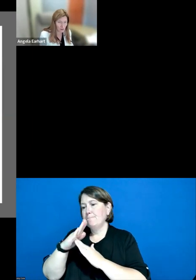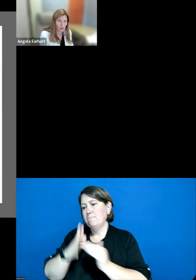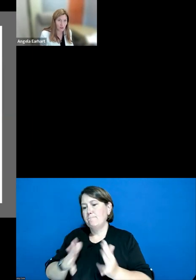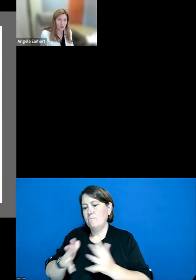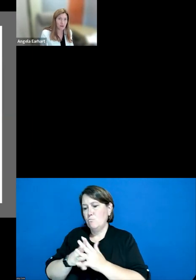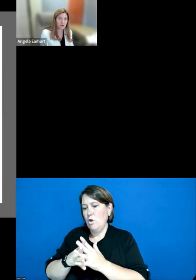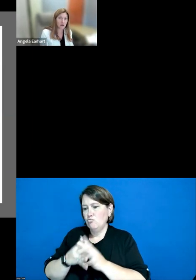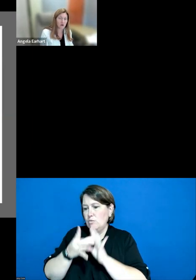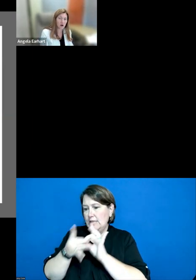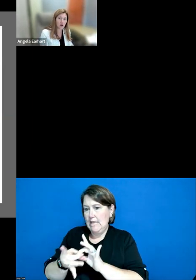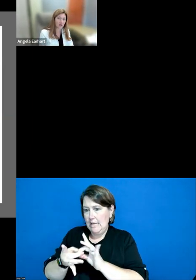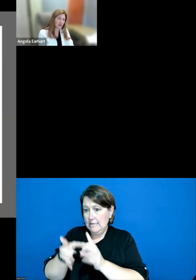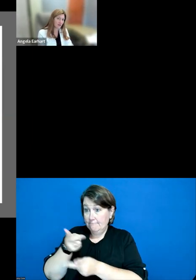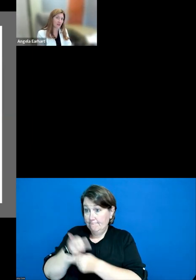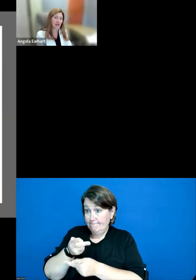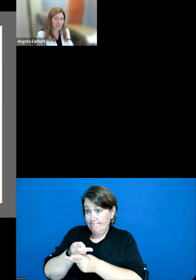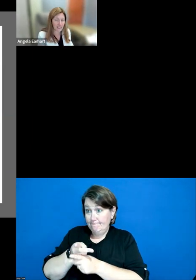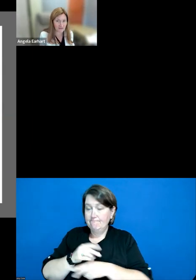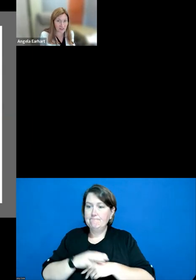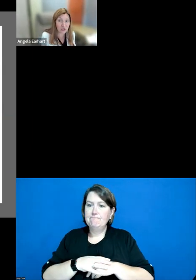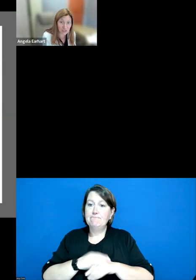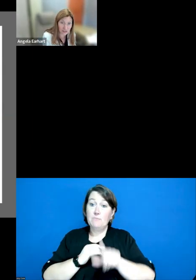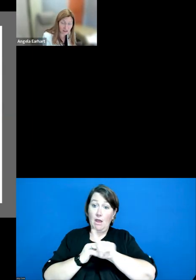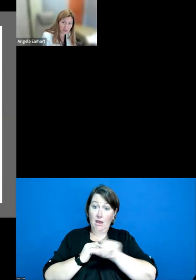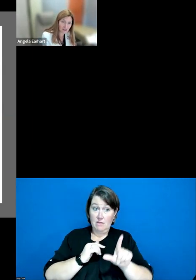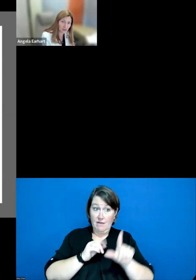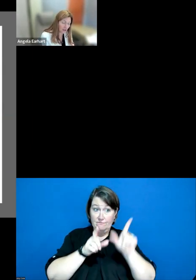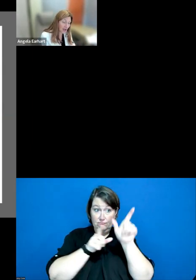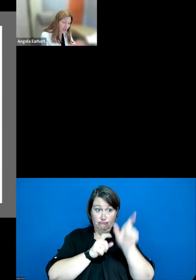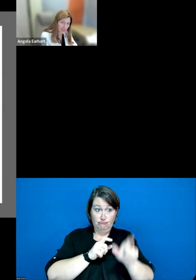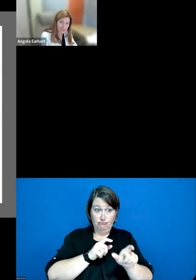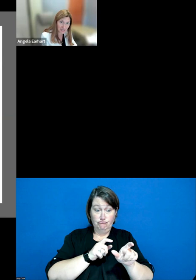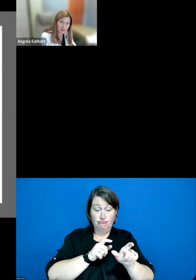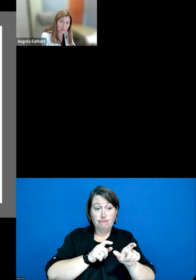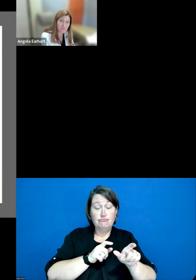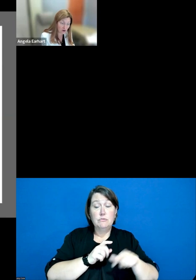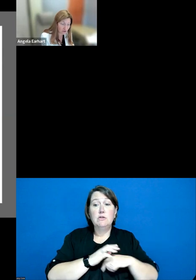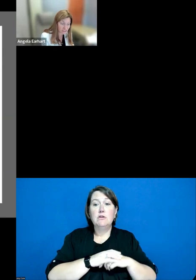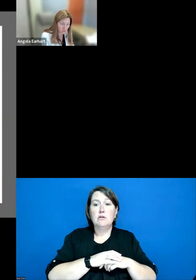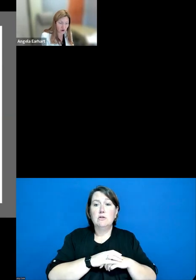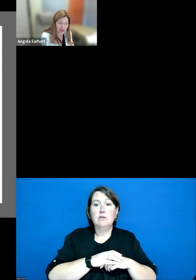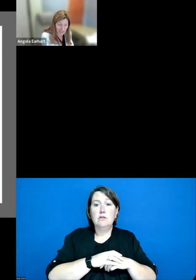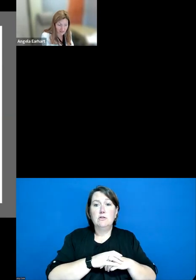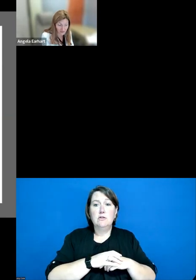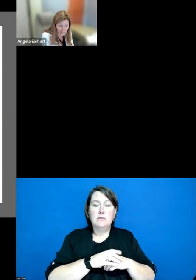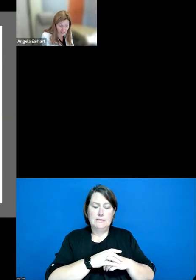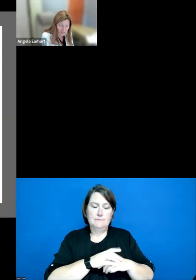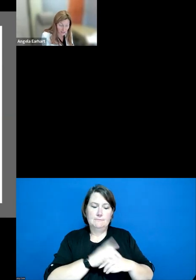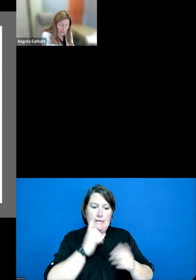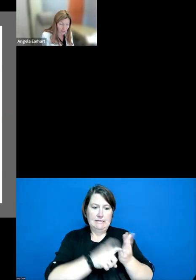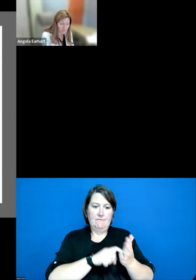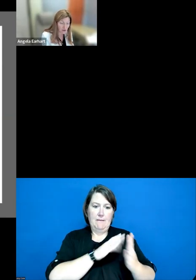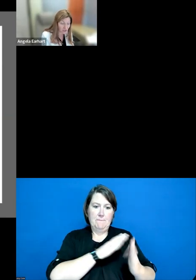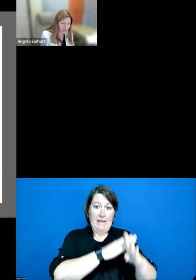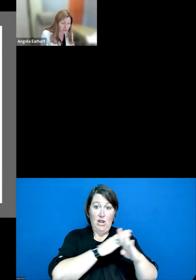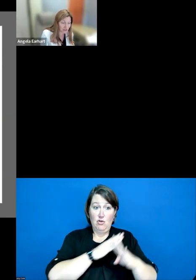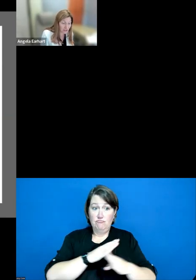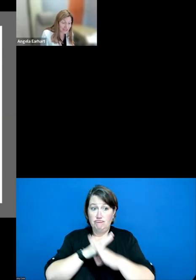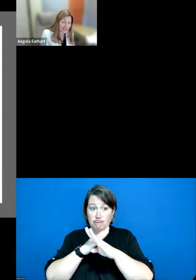So on the left side of the screen, it highlights the barriers that were identified. And the barriers included